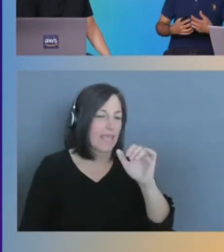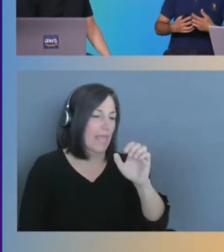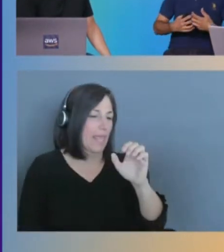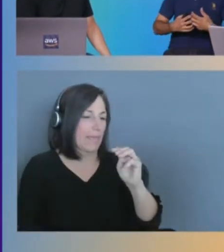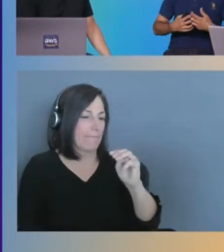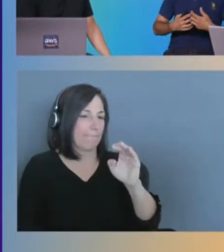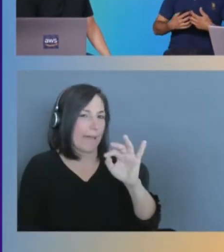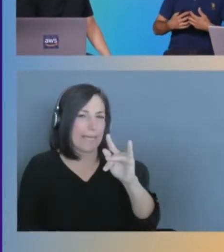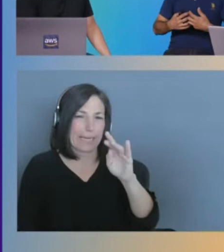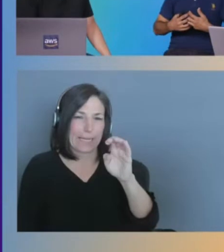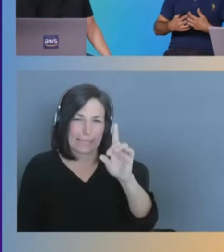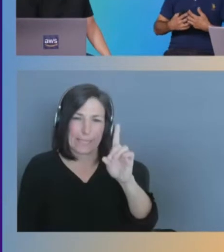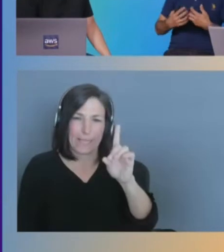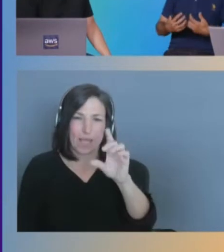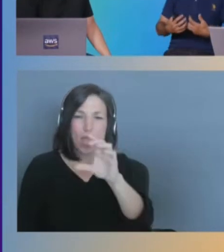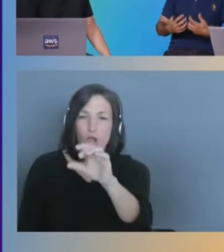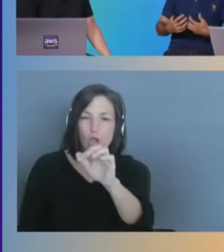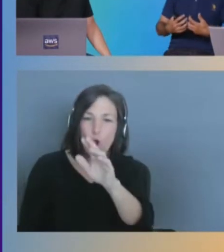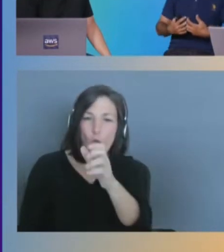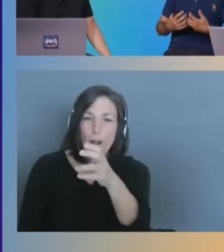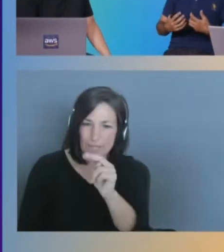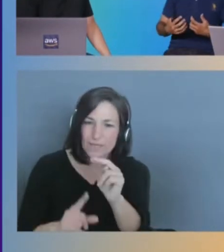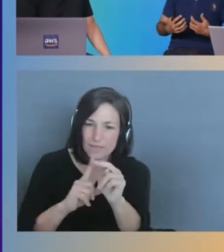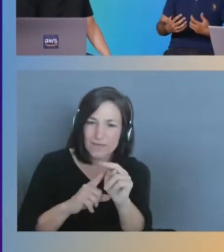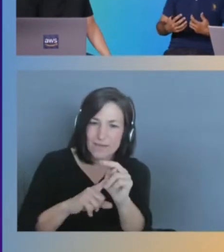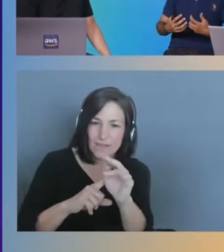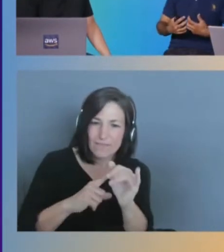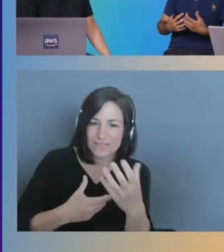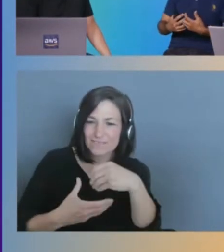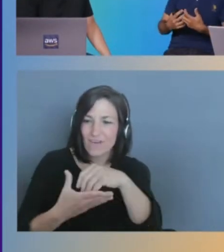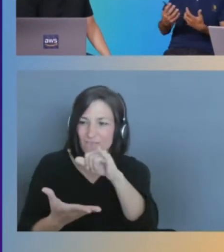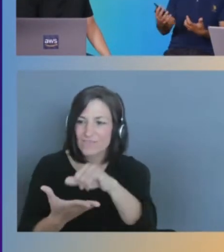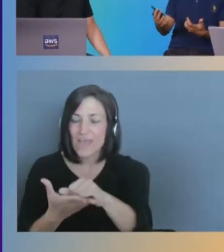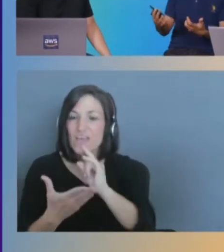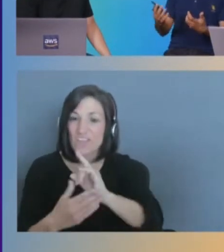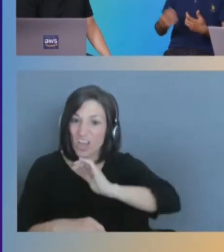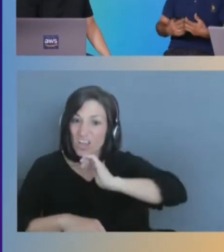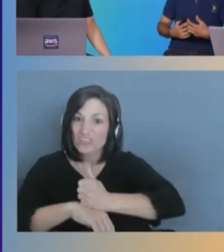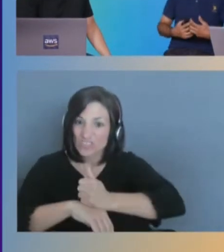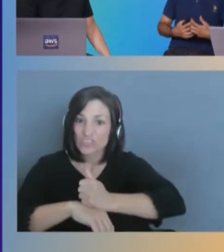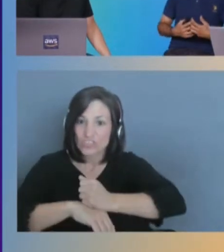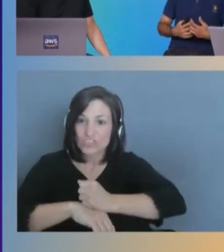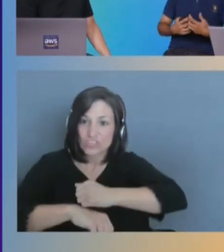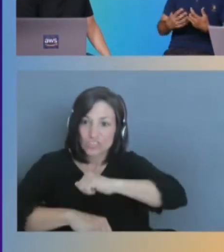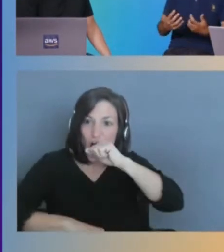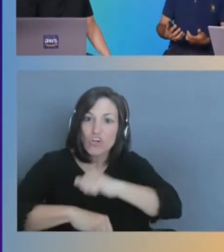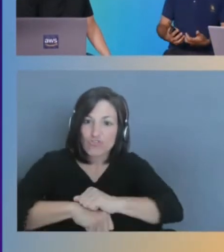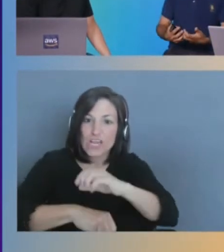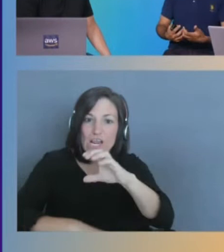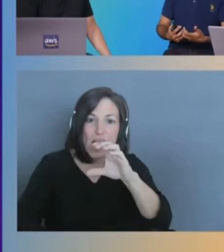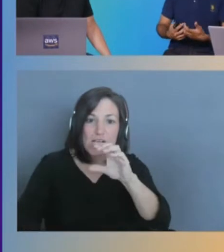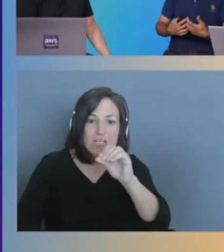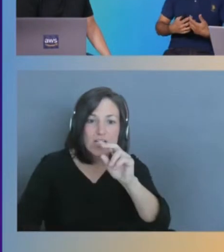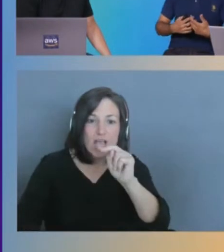So when it comes to embodied carbon, the concrete is the main material being used for the data center constructions.